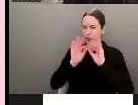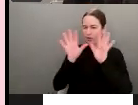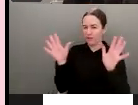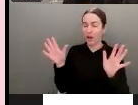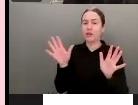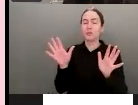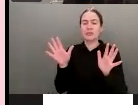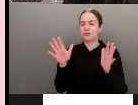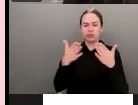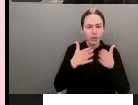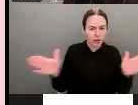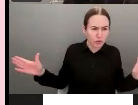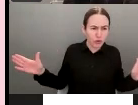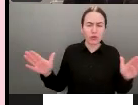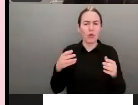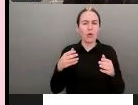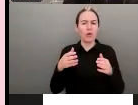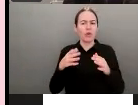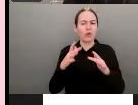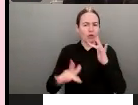in general.